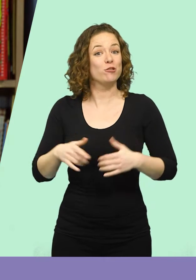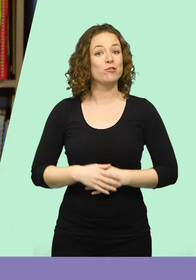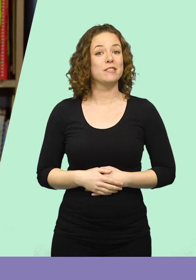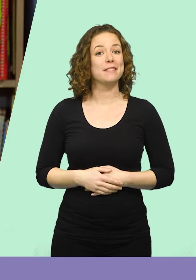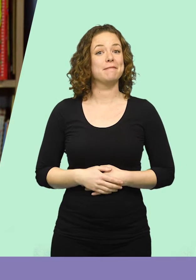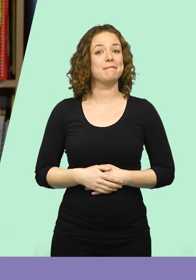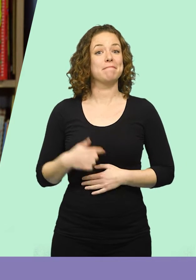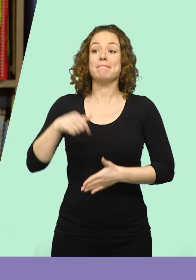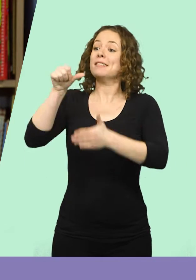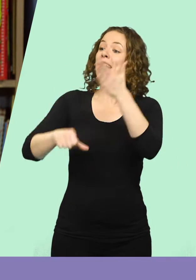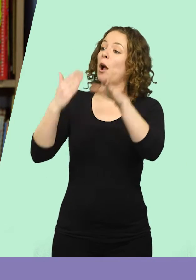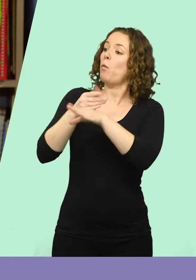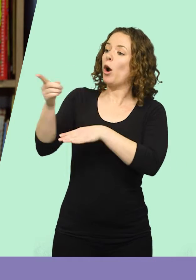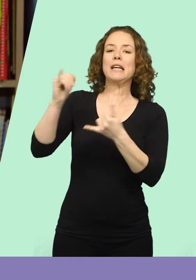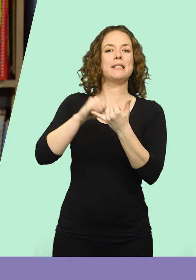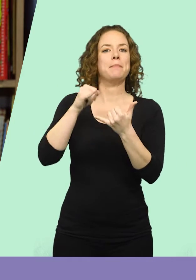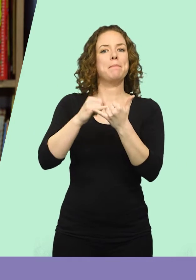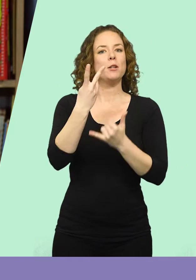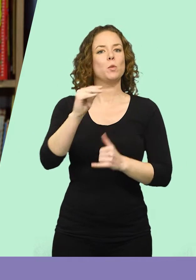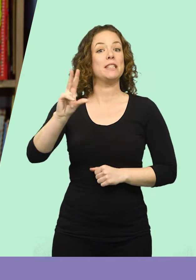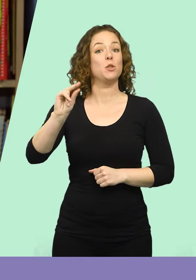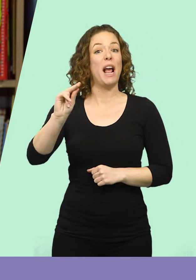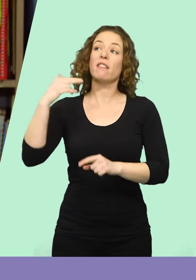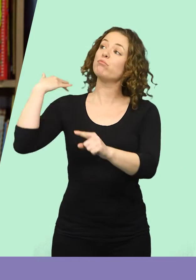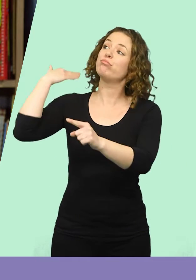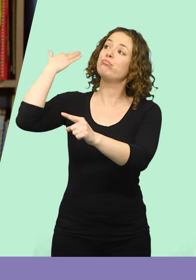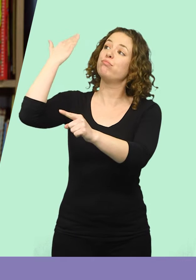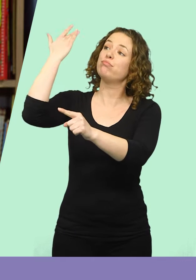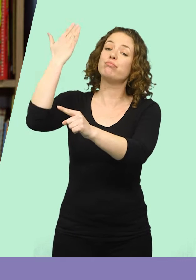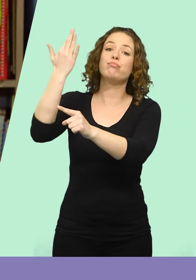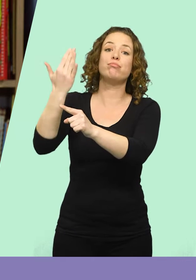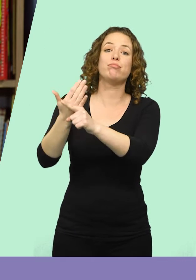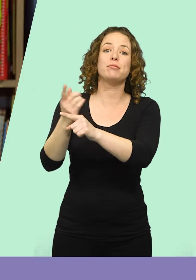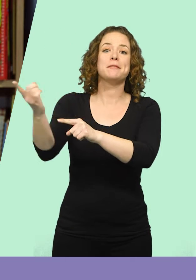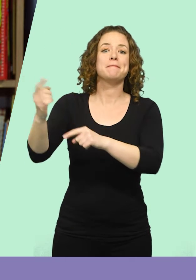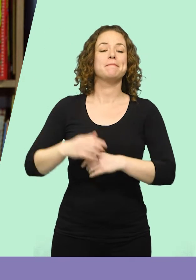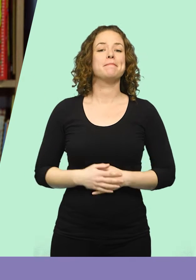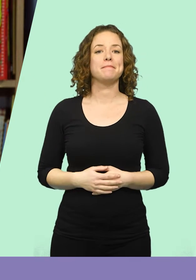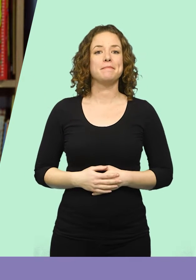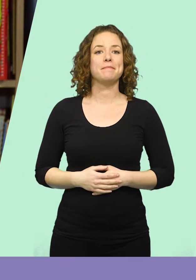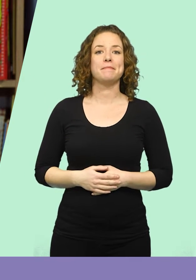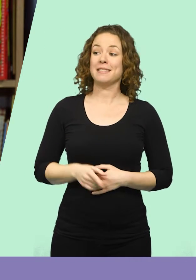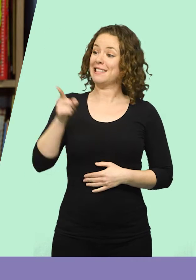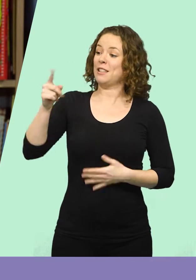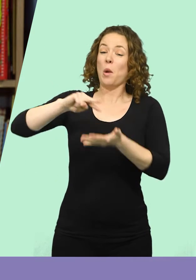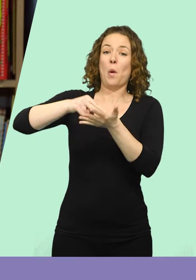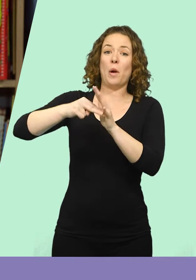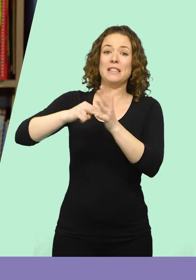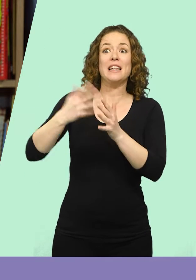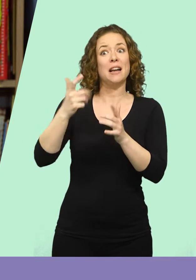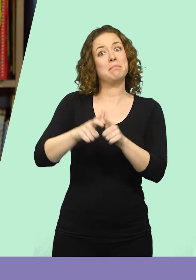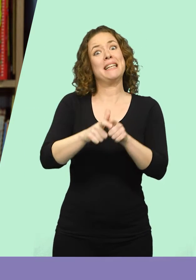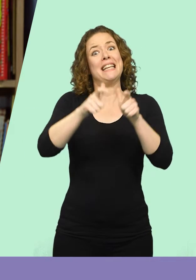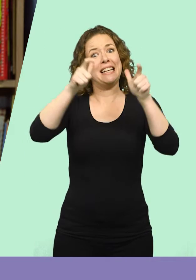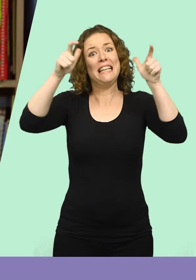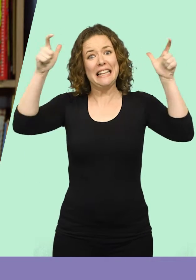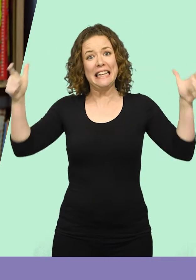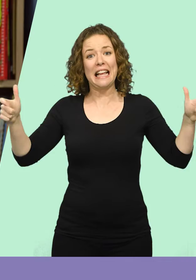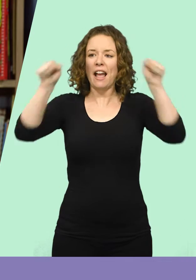So, I joined the service in September 2012 and I've been here ever since.